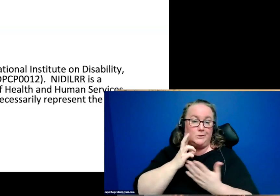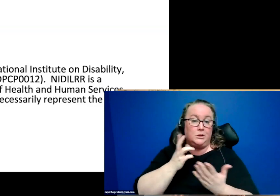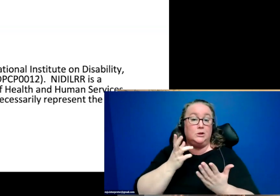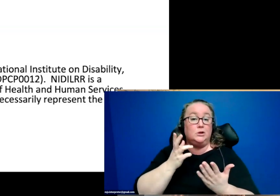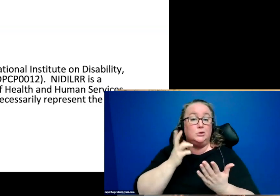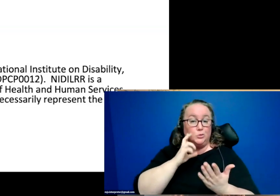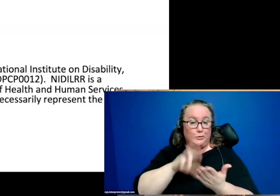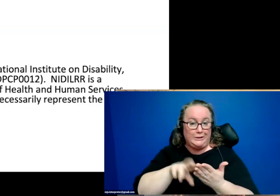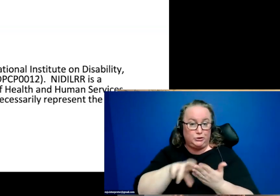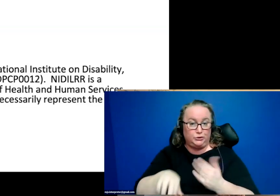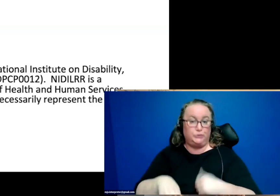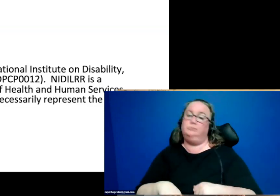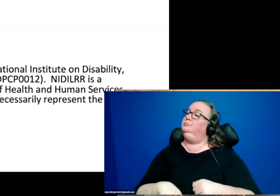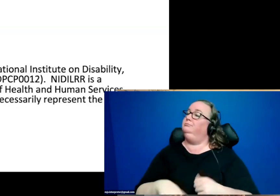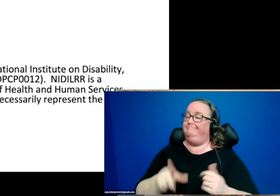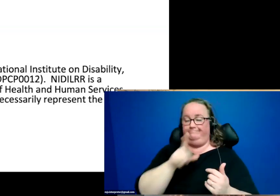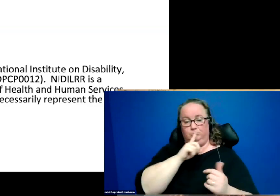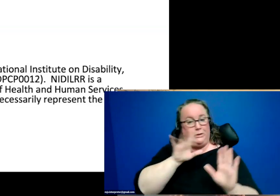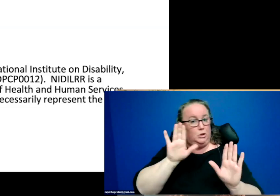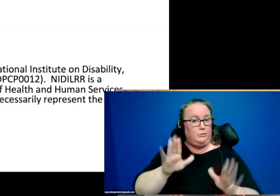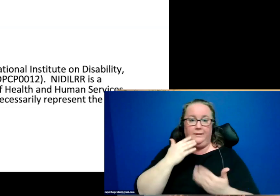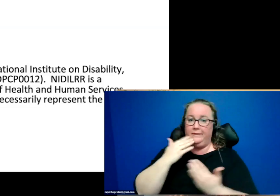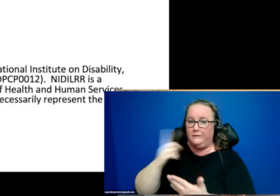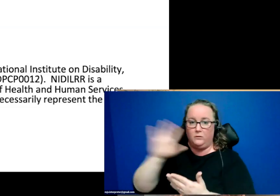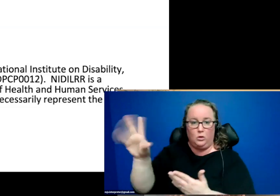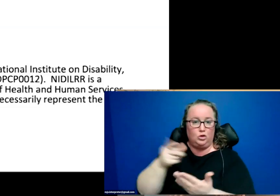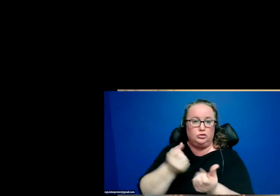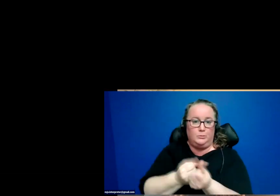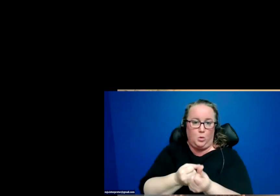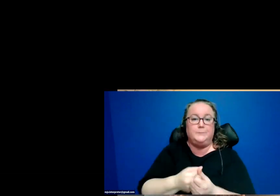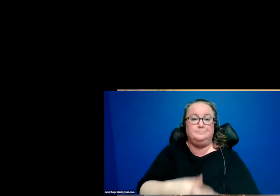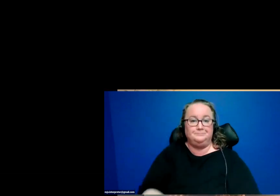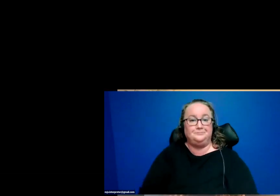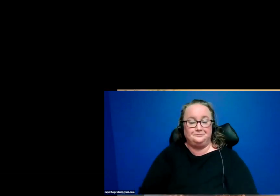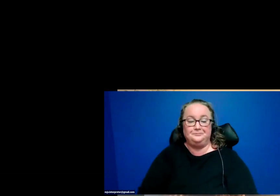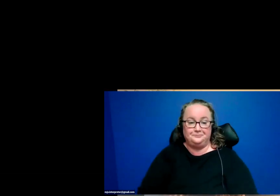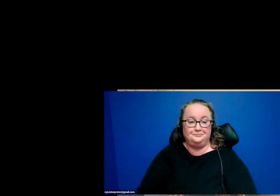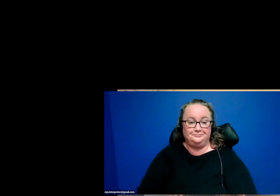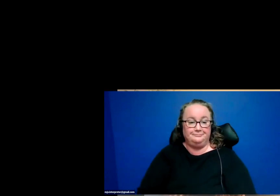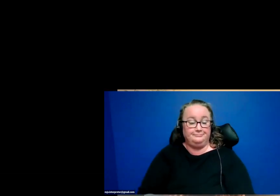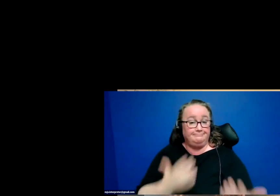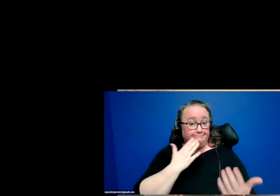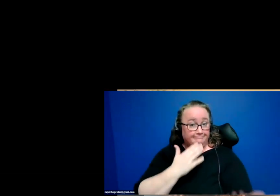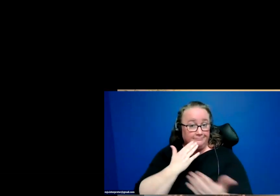and we're very grateful for their support. So thank you very much.